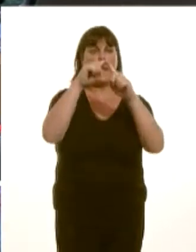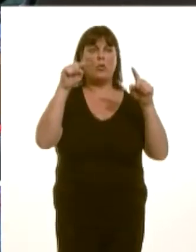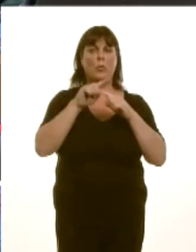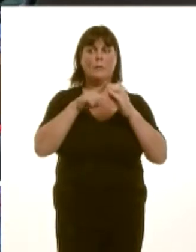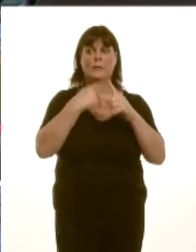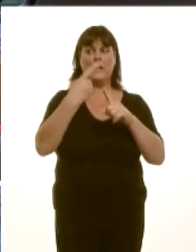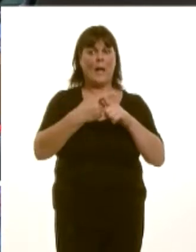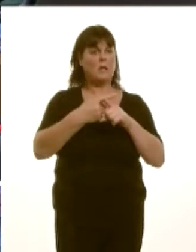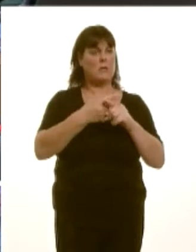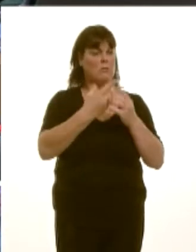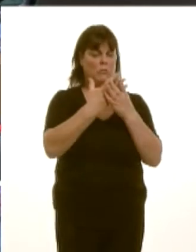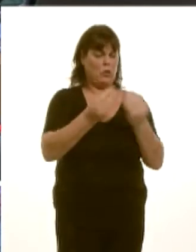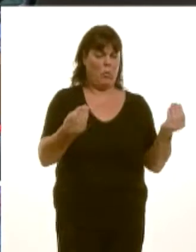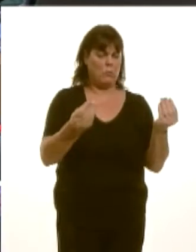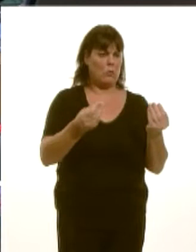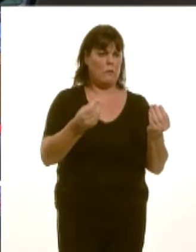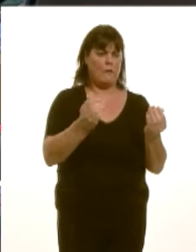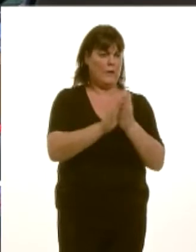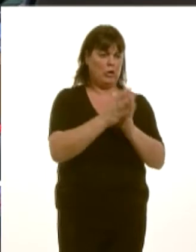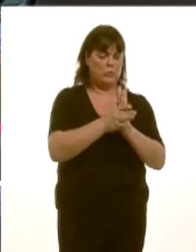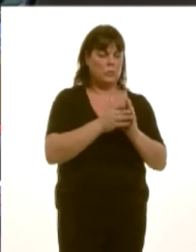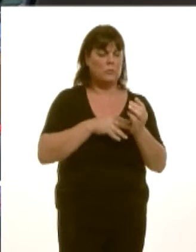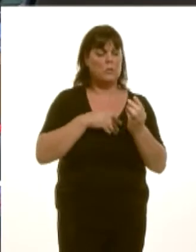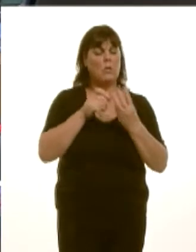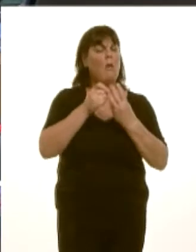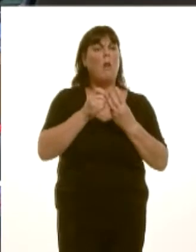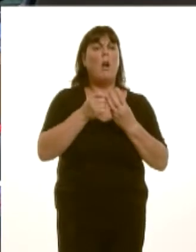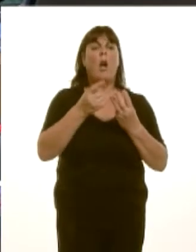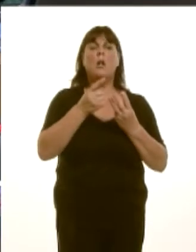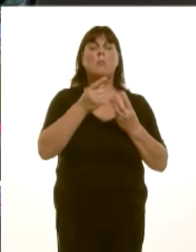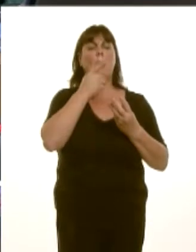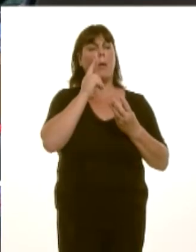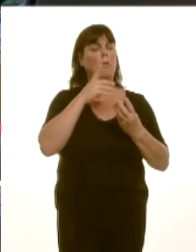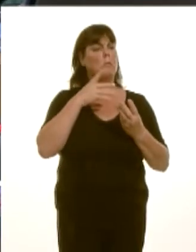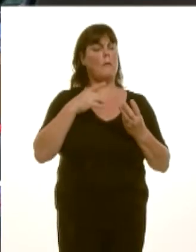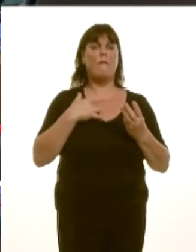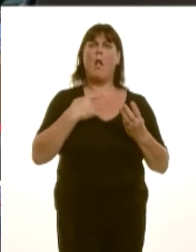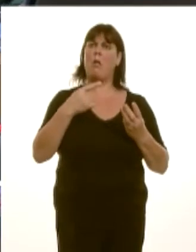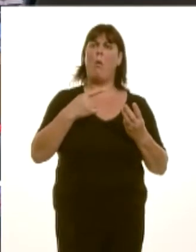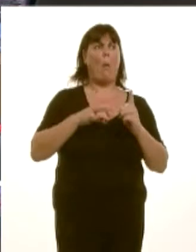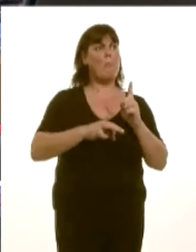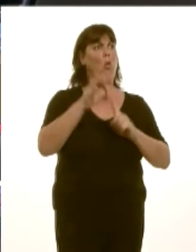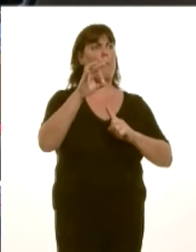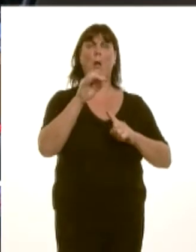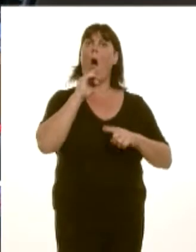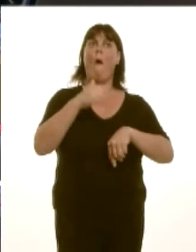will ensure that people feel that any recovery in the economy is something that is relevant to them.